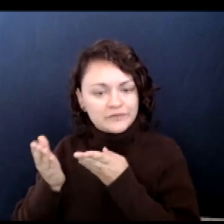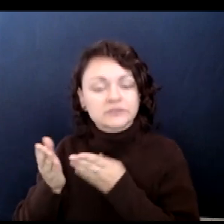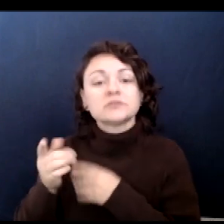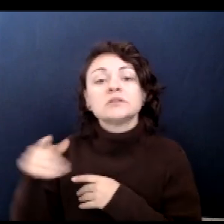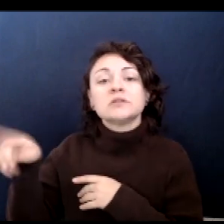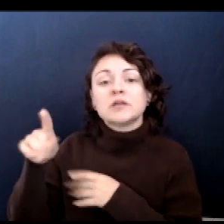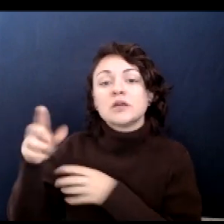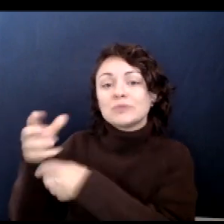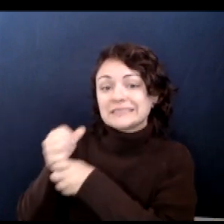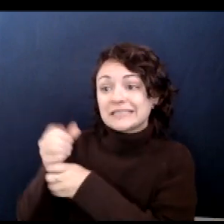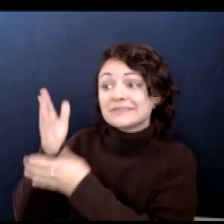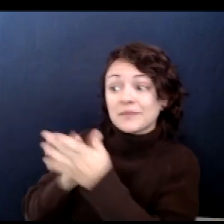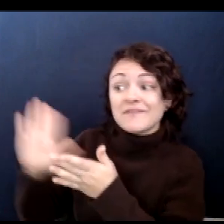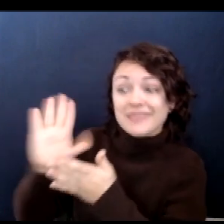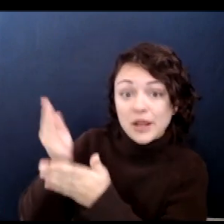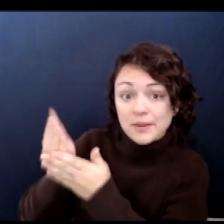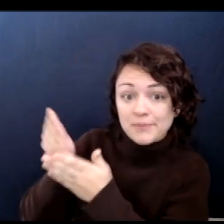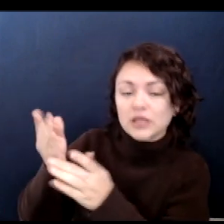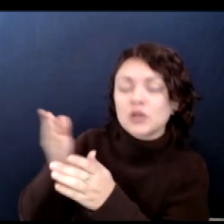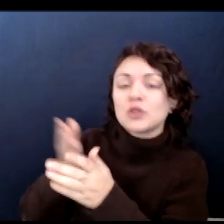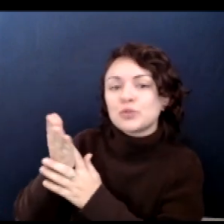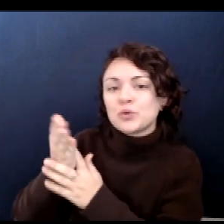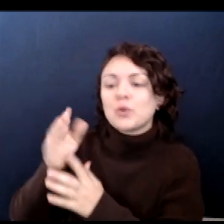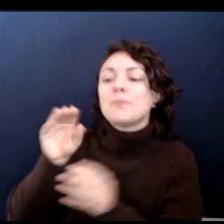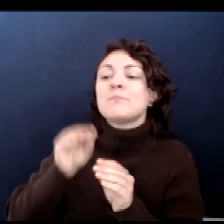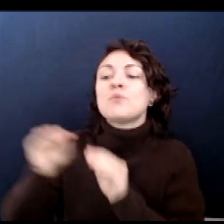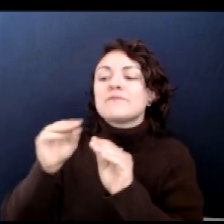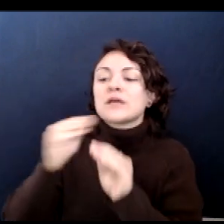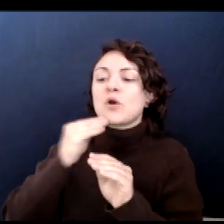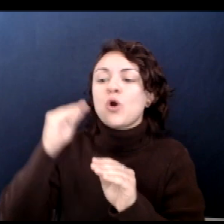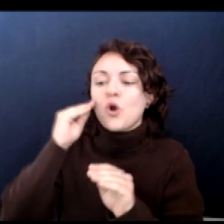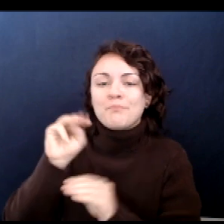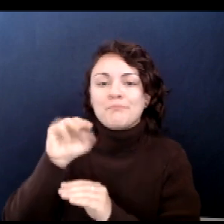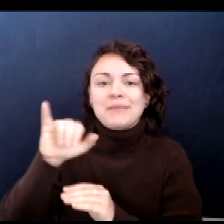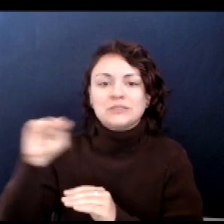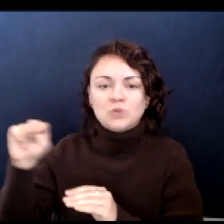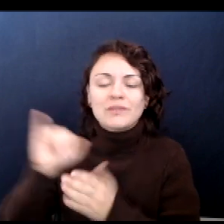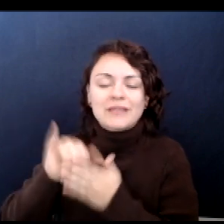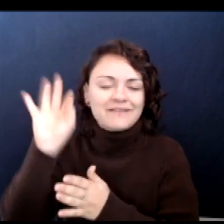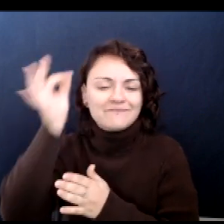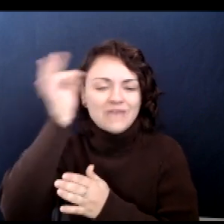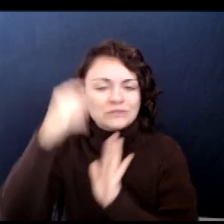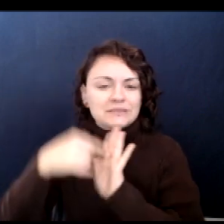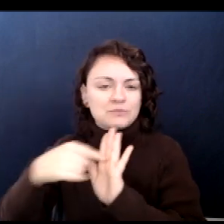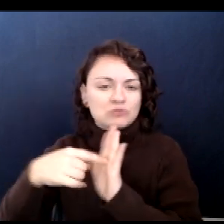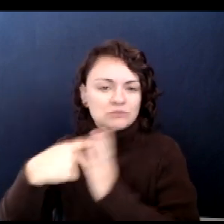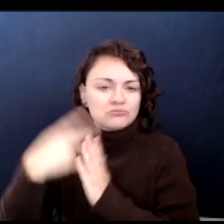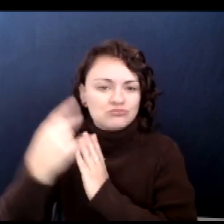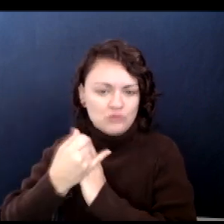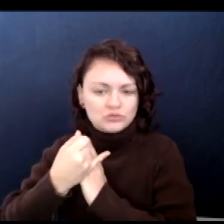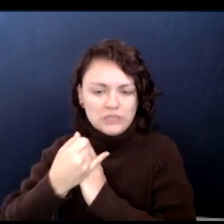their funding through moving home Minnesota, which is a federal demonstration project through the Centers for Medicare and Medicaid.